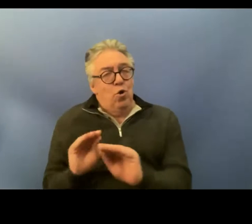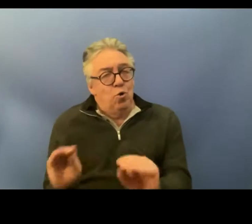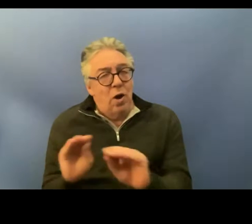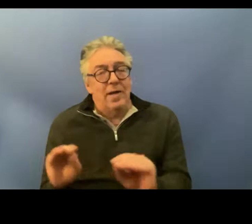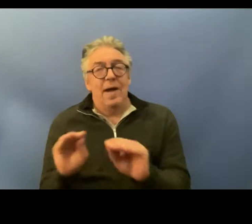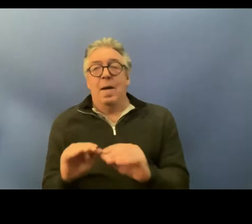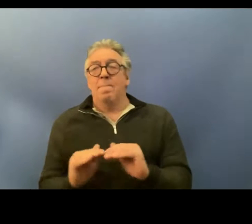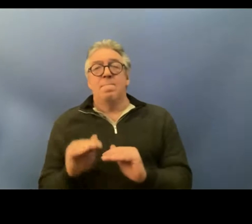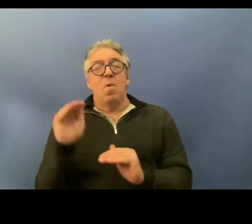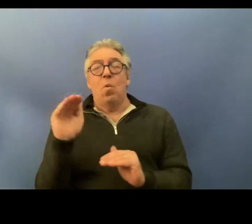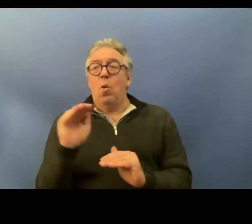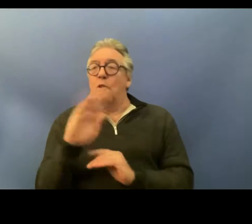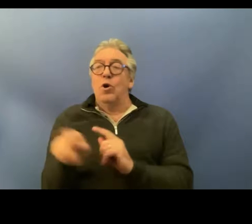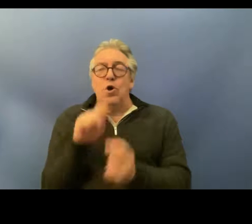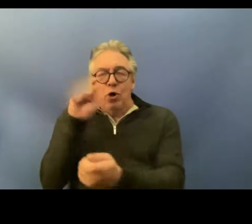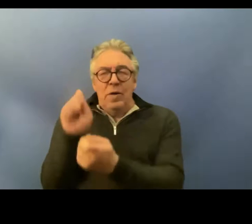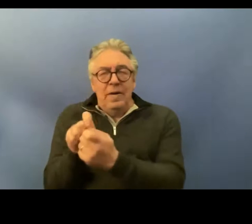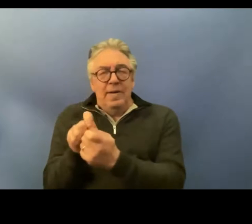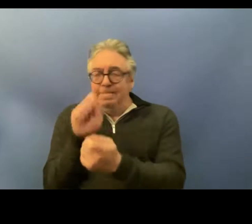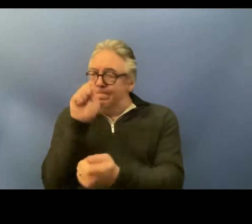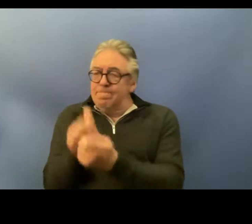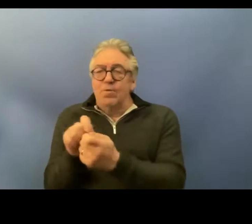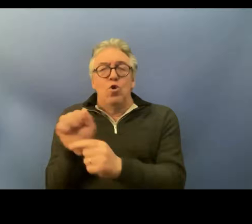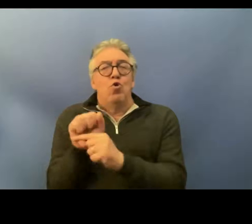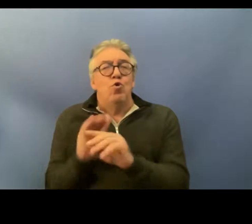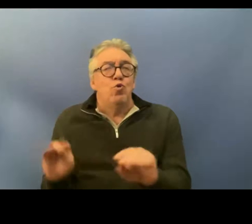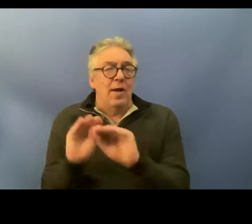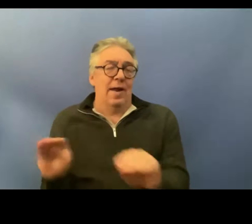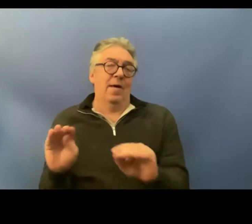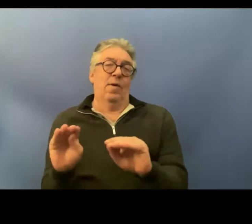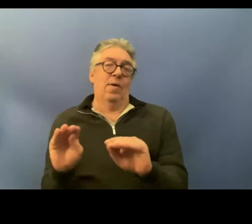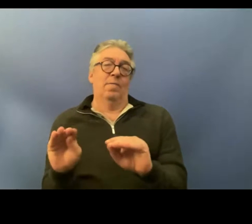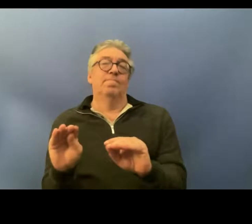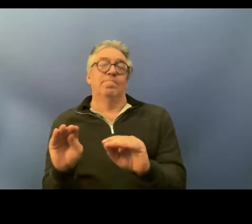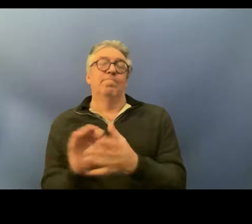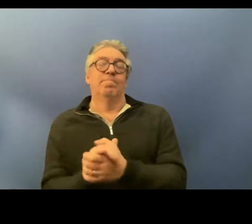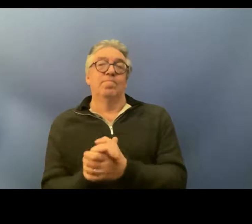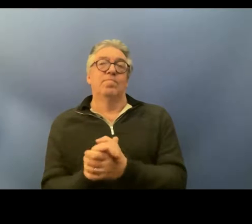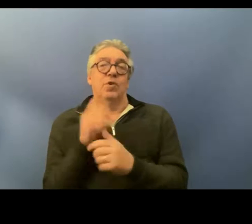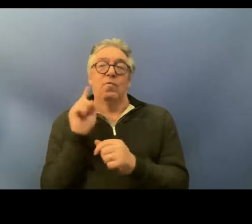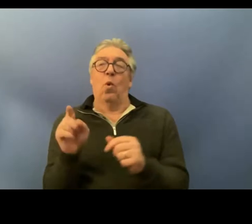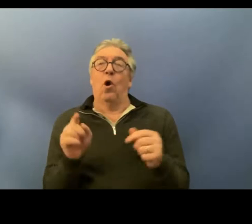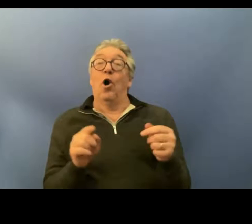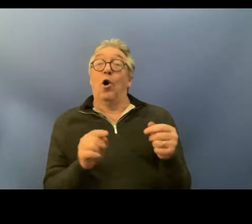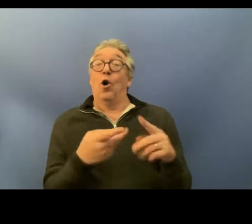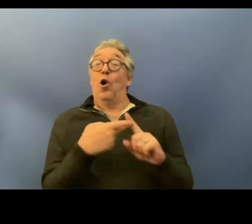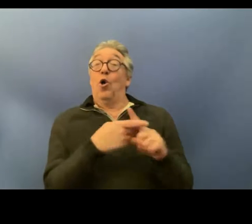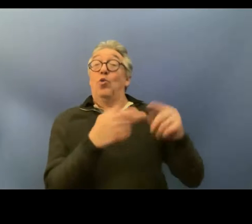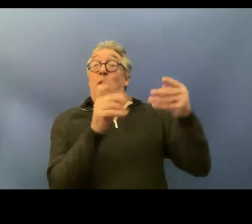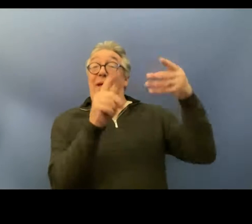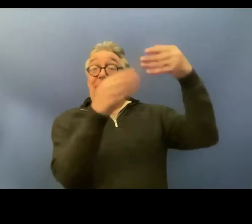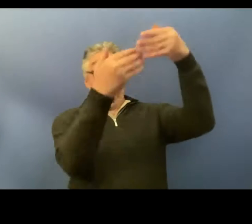or more specific training opportunities about different components of this agenda.